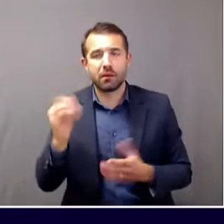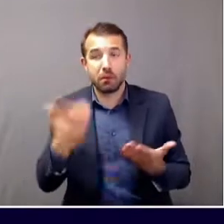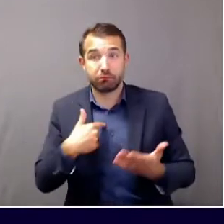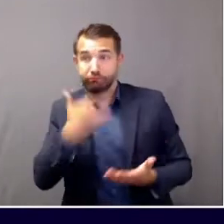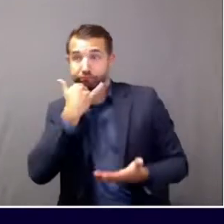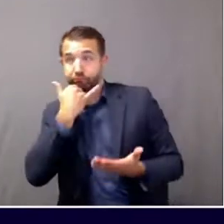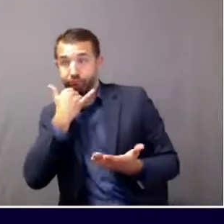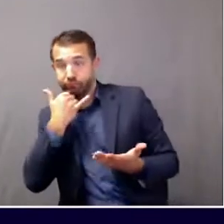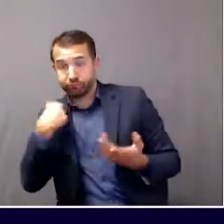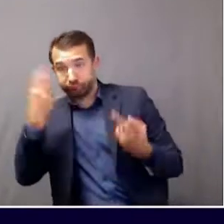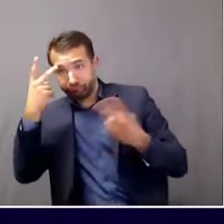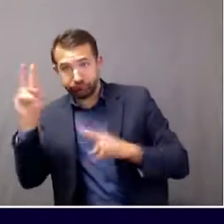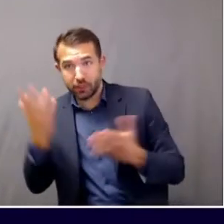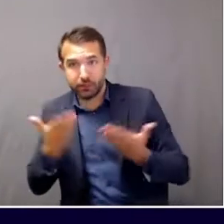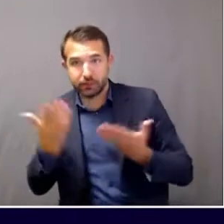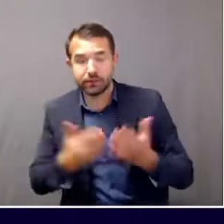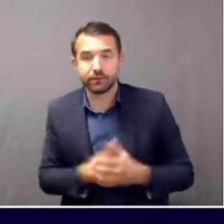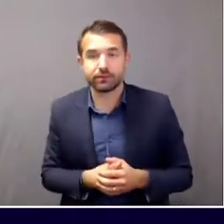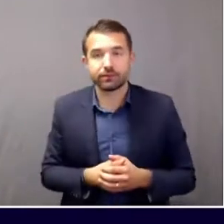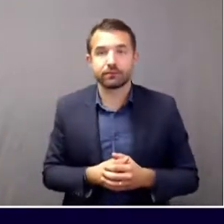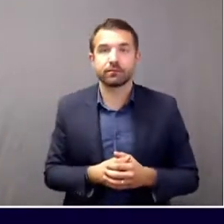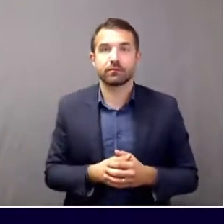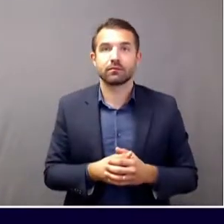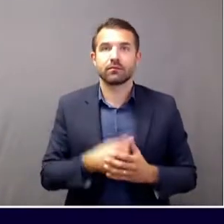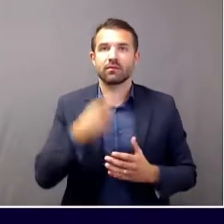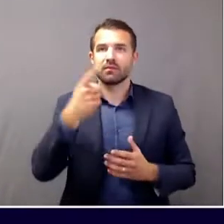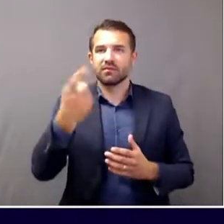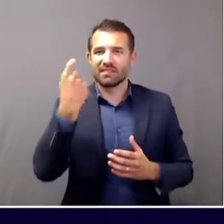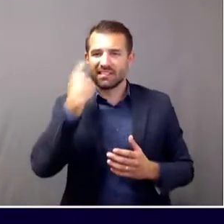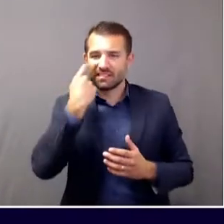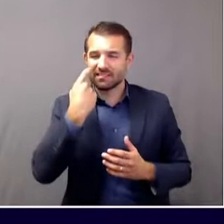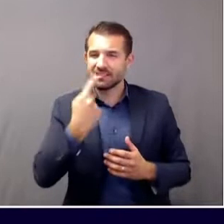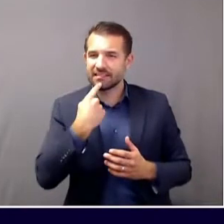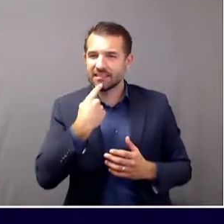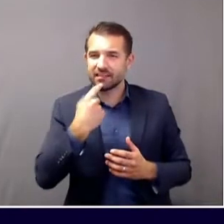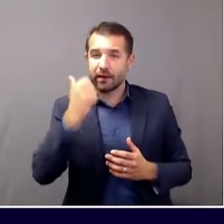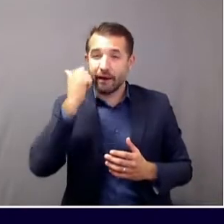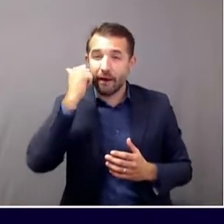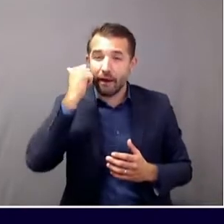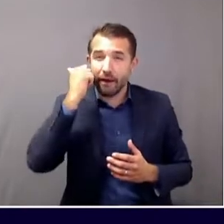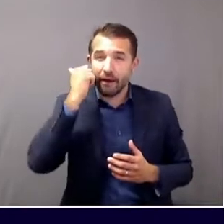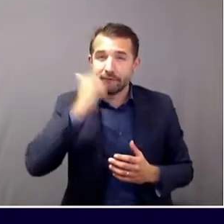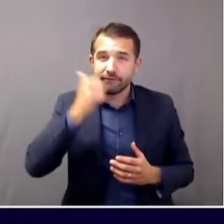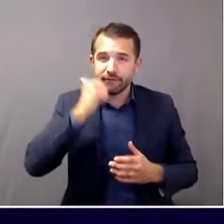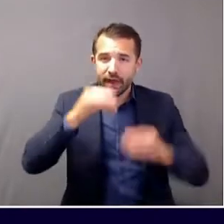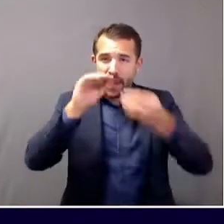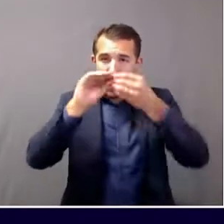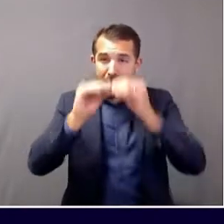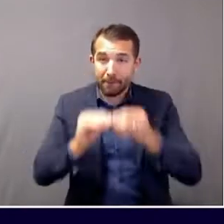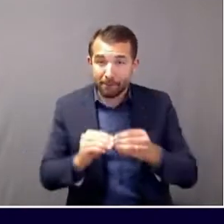said that the daily rates of